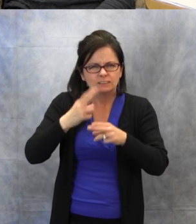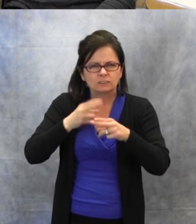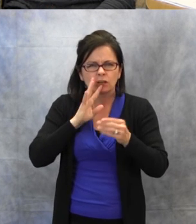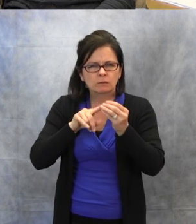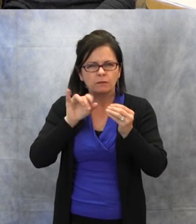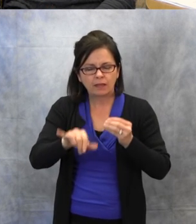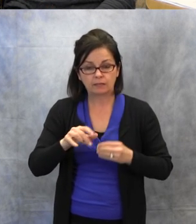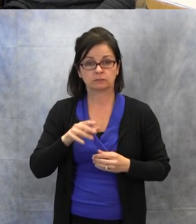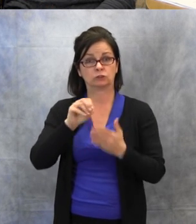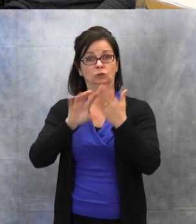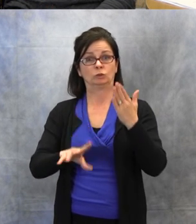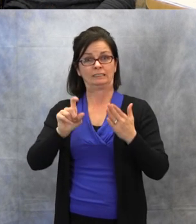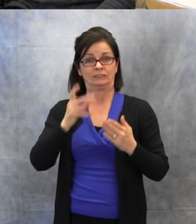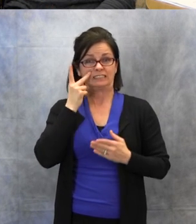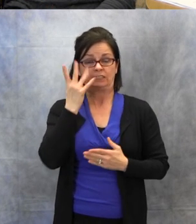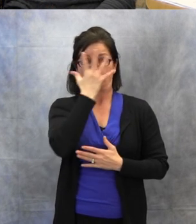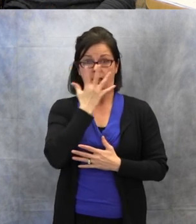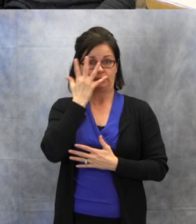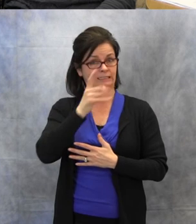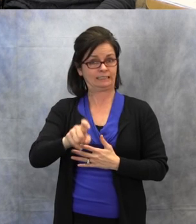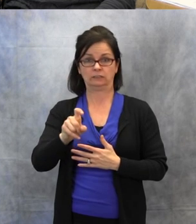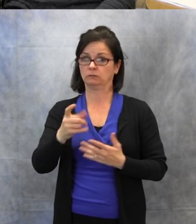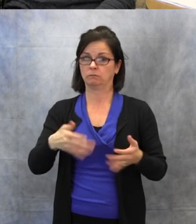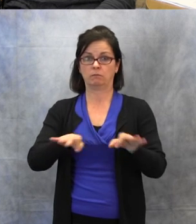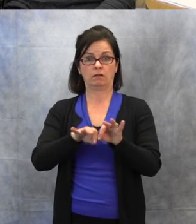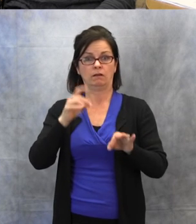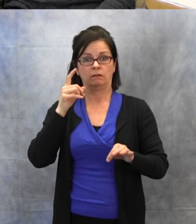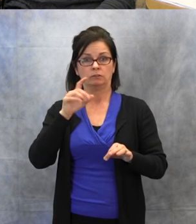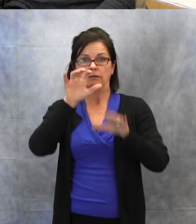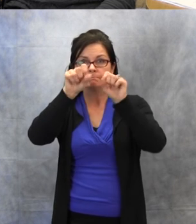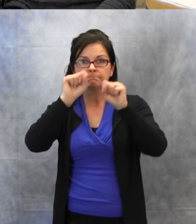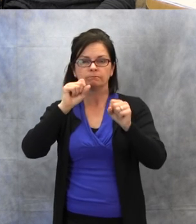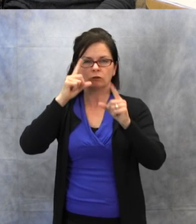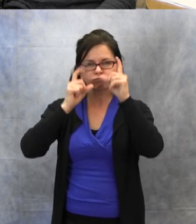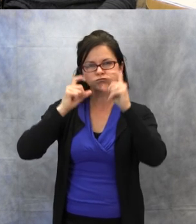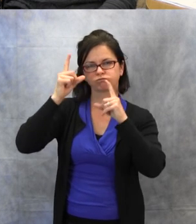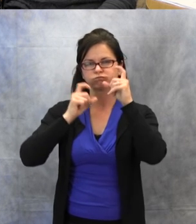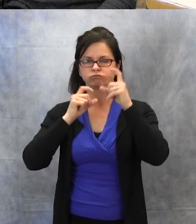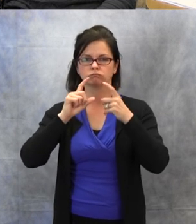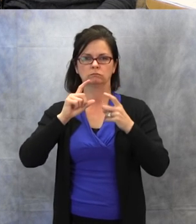they need to see your face for facial expression, for speech reading, things of that nature,